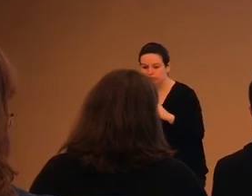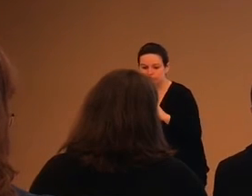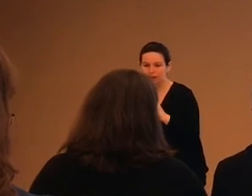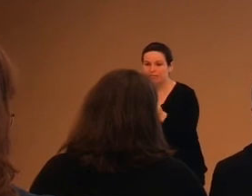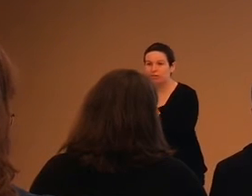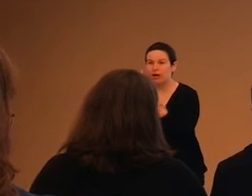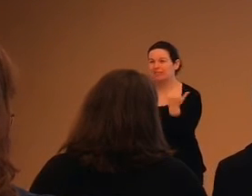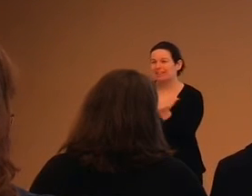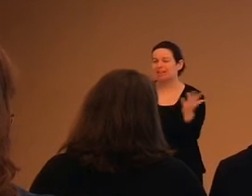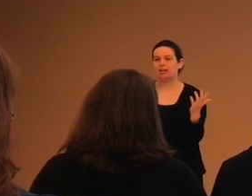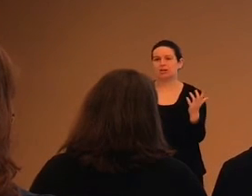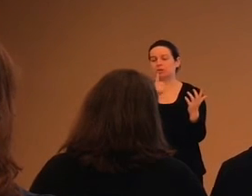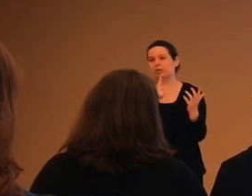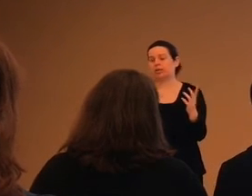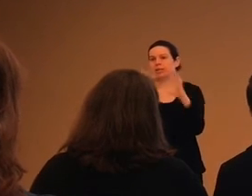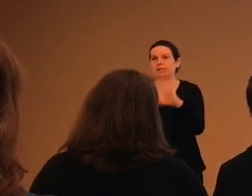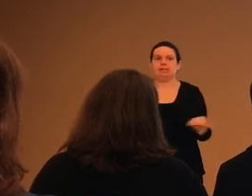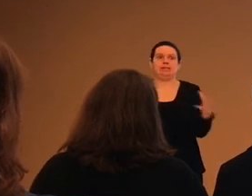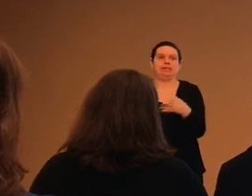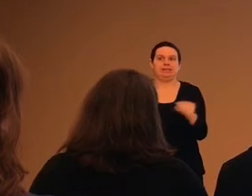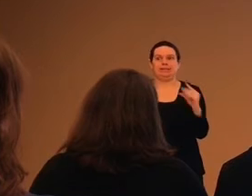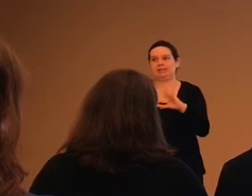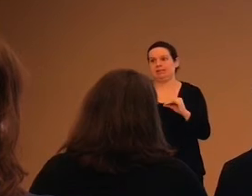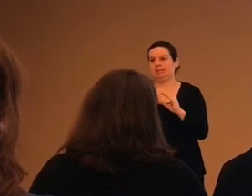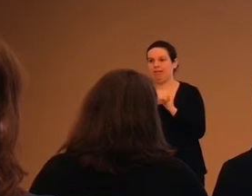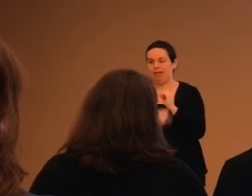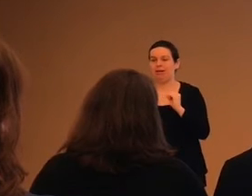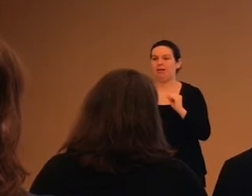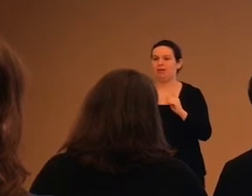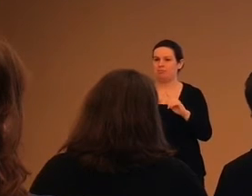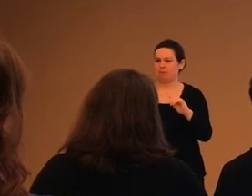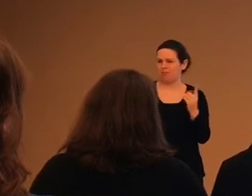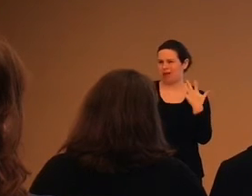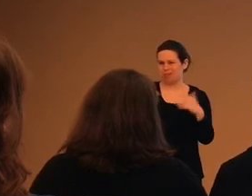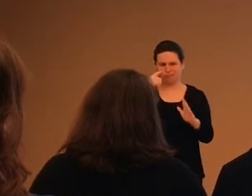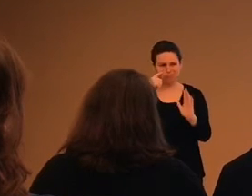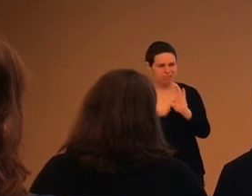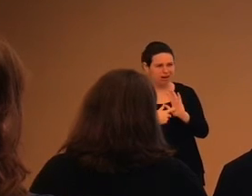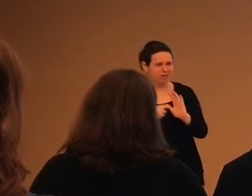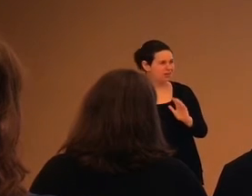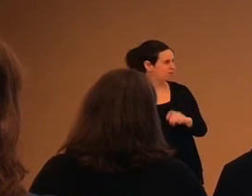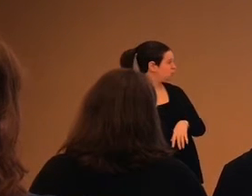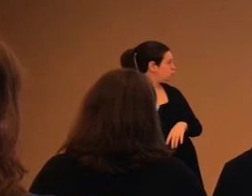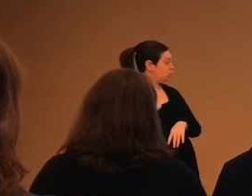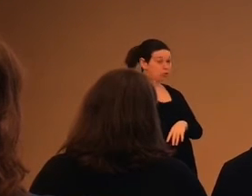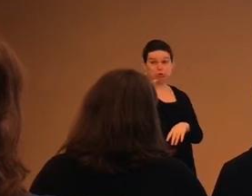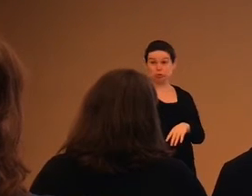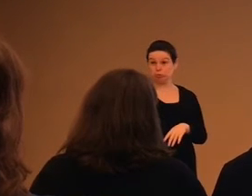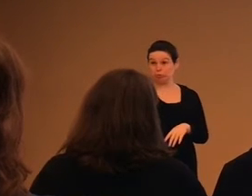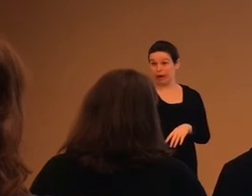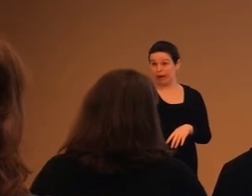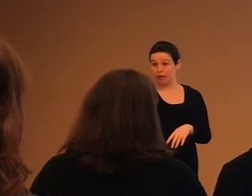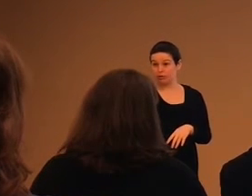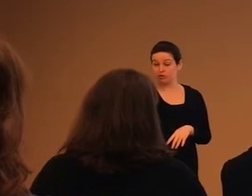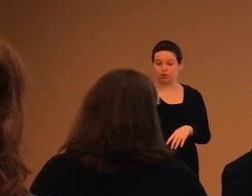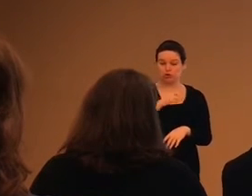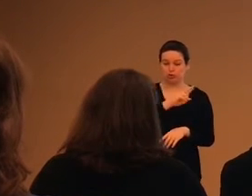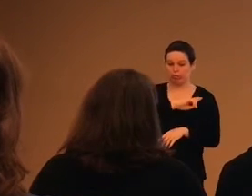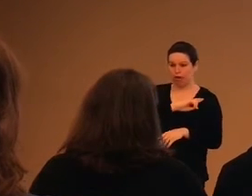It's a big story, and so you might recognize There's two Rangers in the front of arch right Ranger Ronda and Ranger Paul